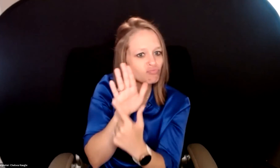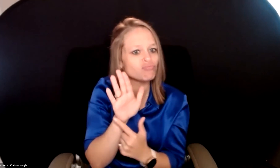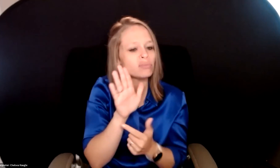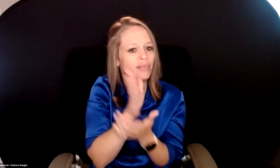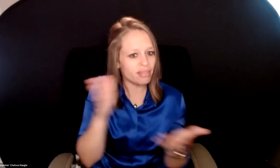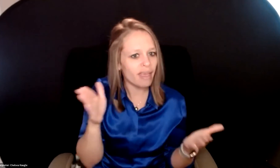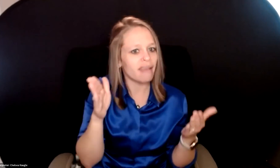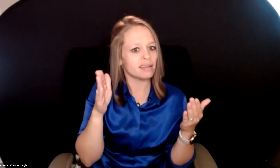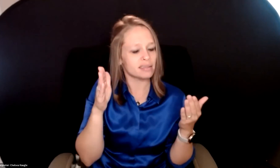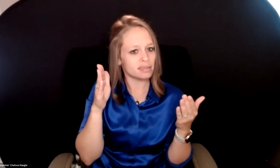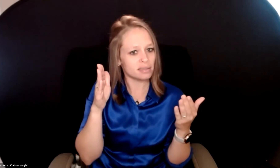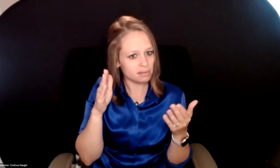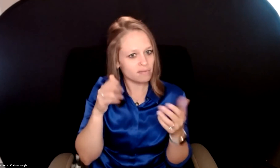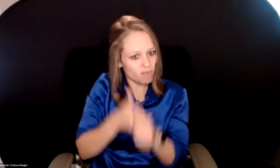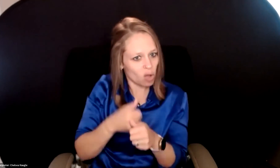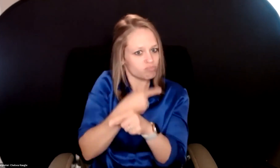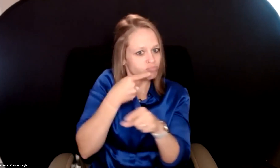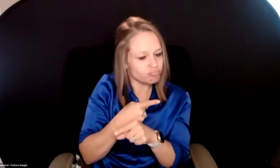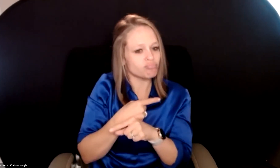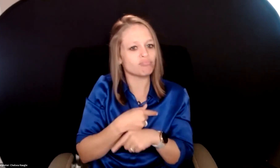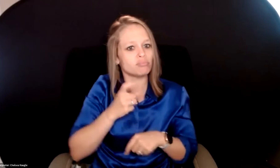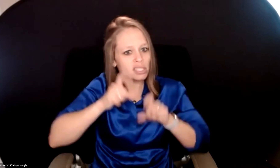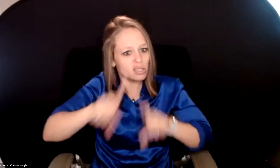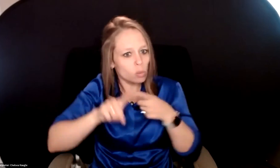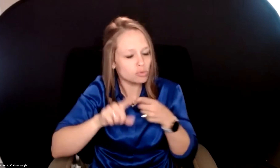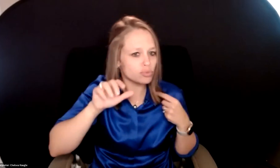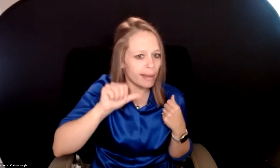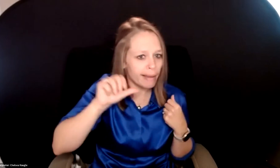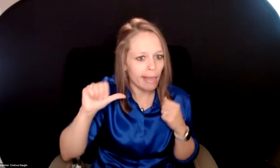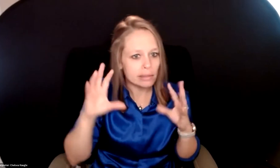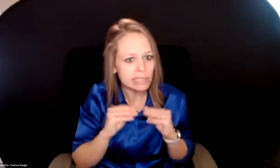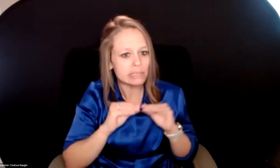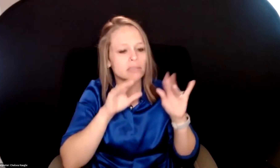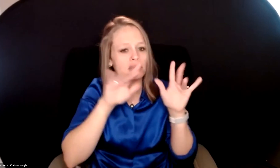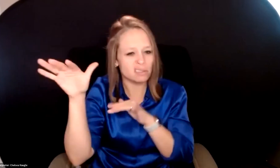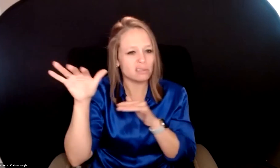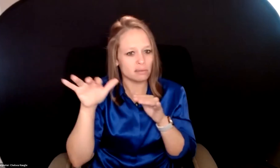You have to do all of these in a row. You have to attend meetings.